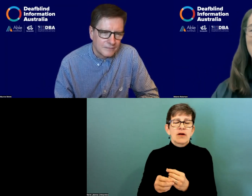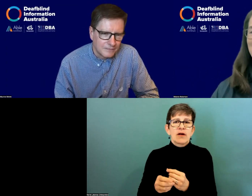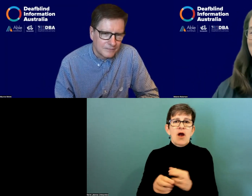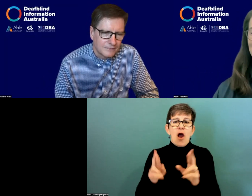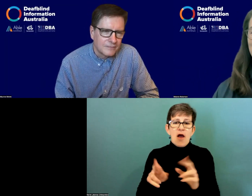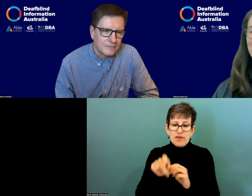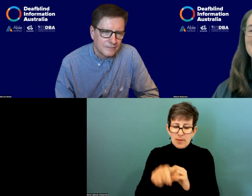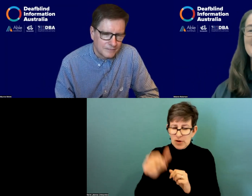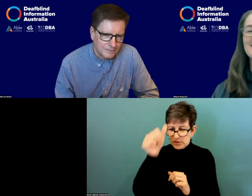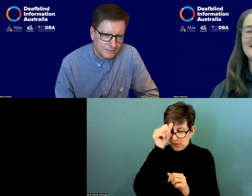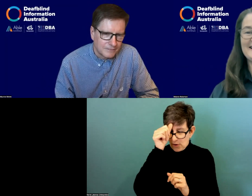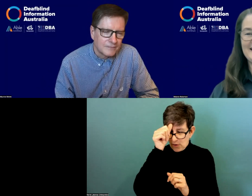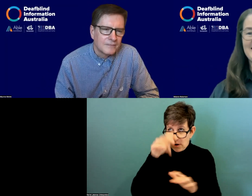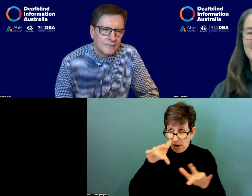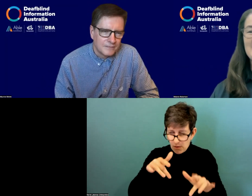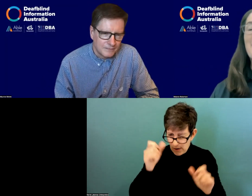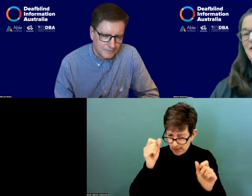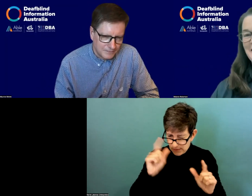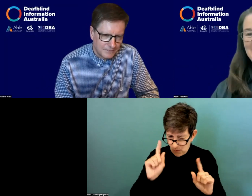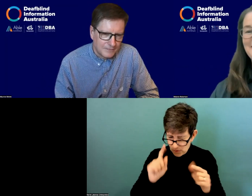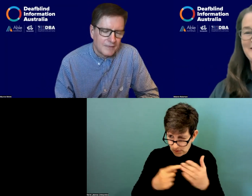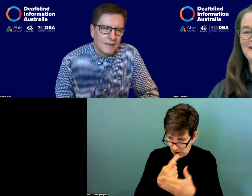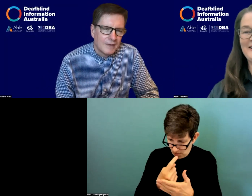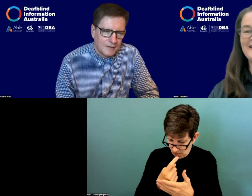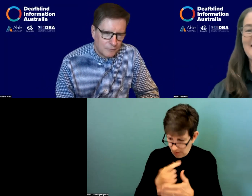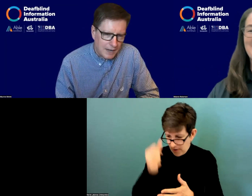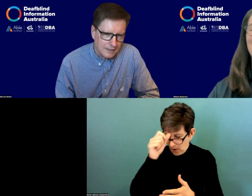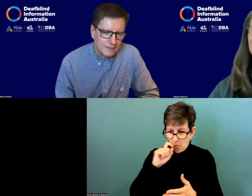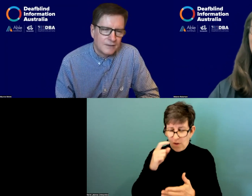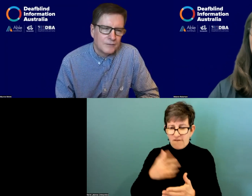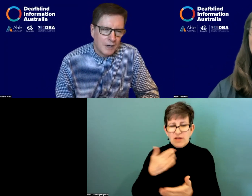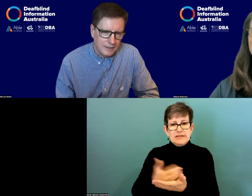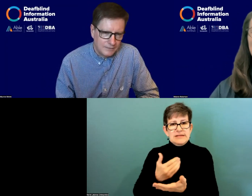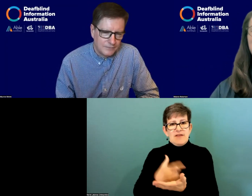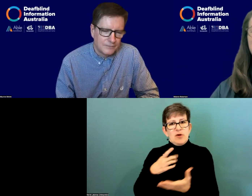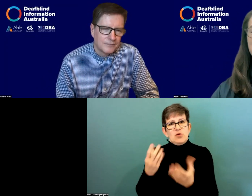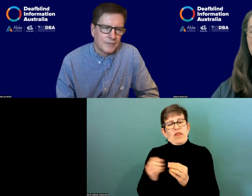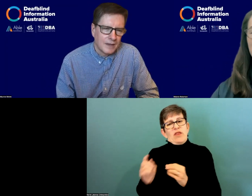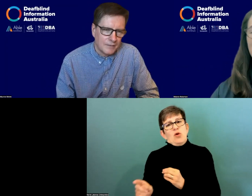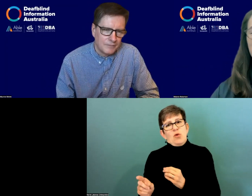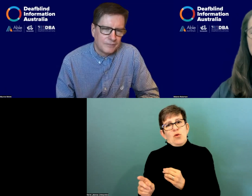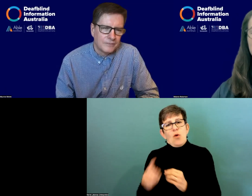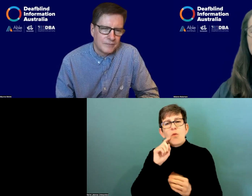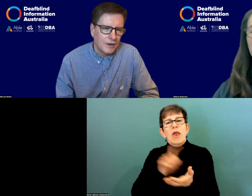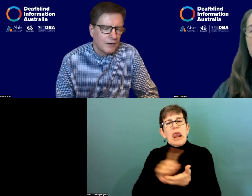Or even if I don't I'm going to be safe with you. Correct. Right.